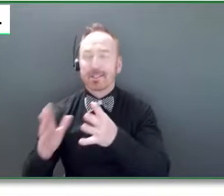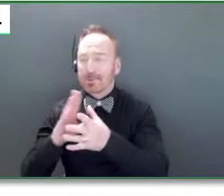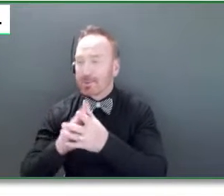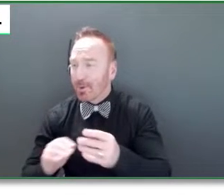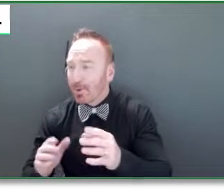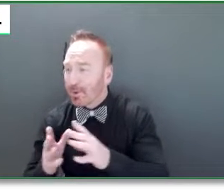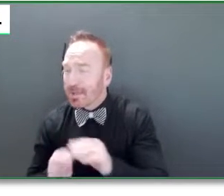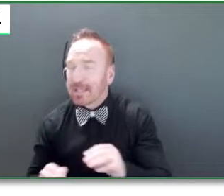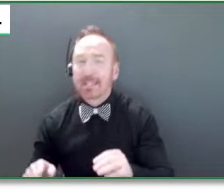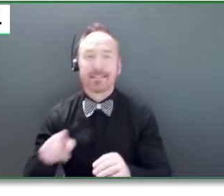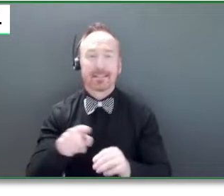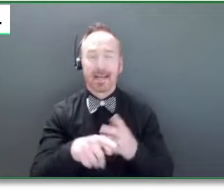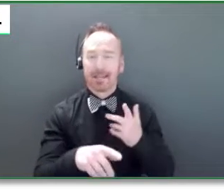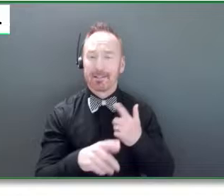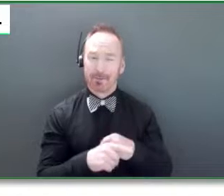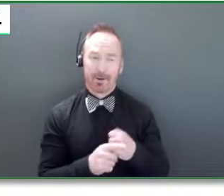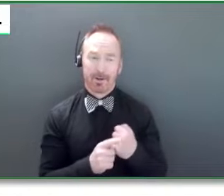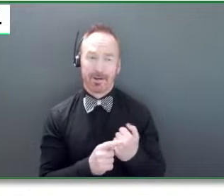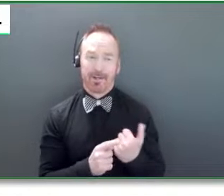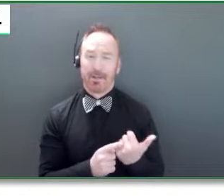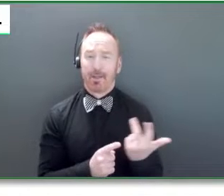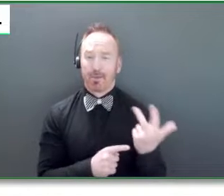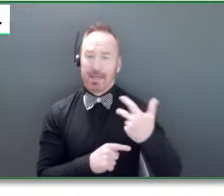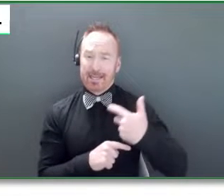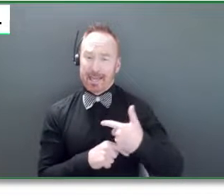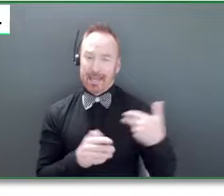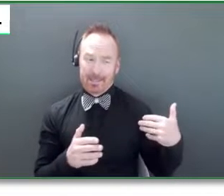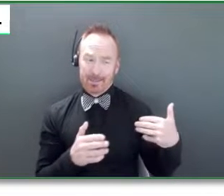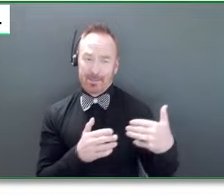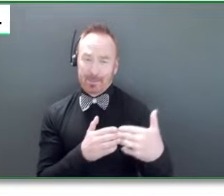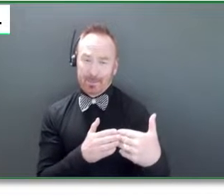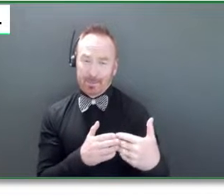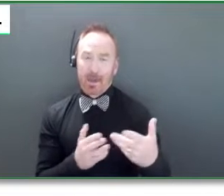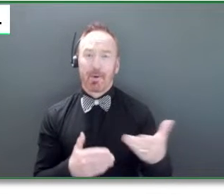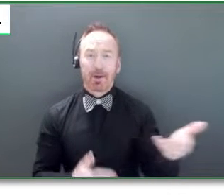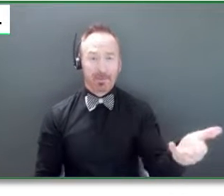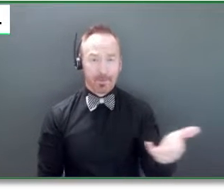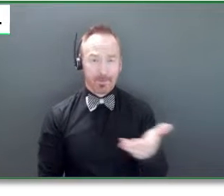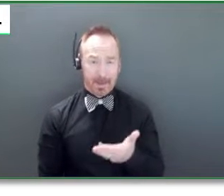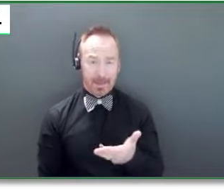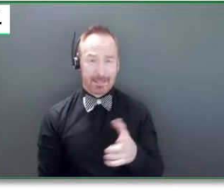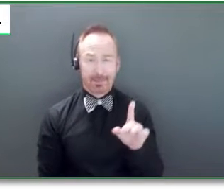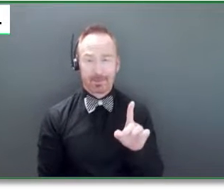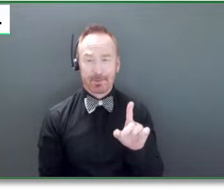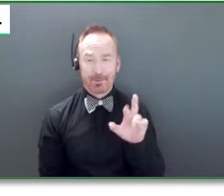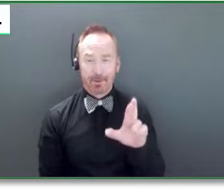I'd like to invite Dr. Tilak Dutta back to the stage to give some closing remarks.